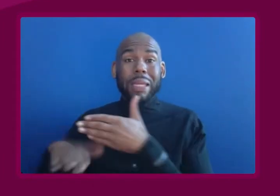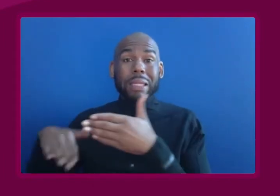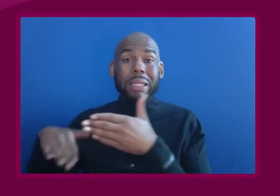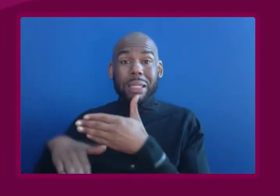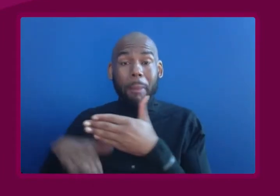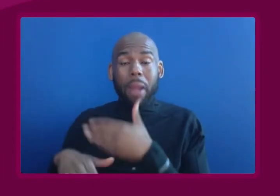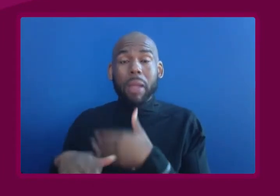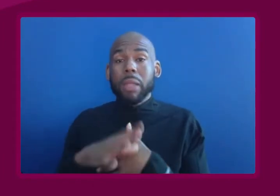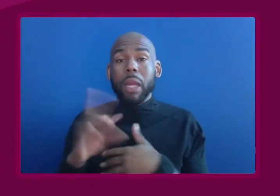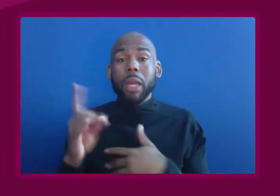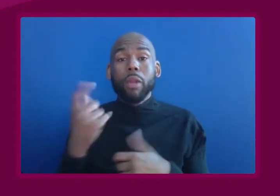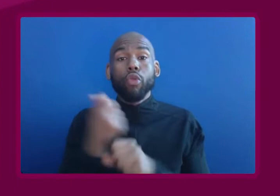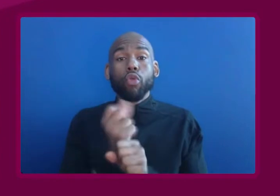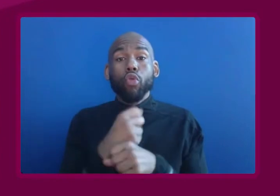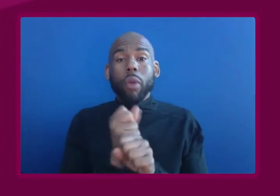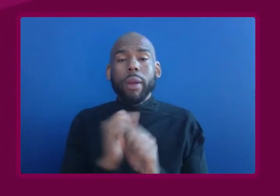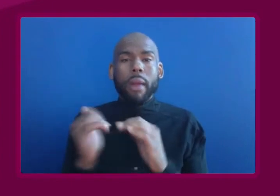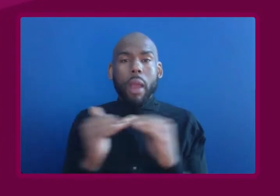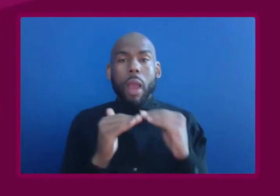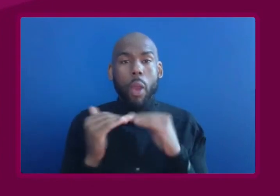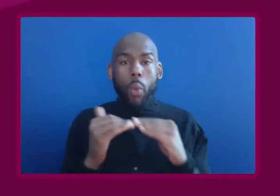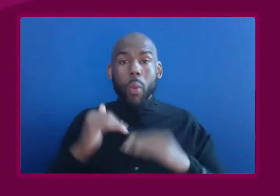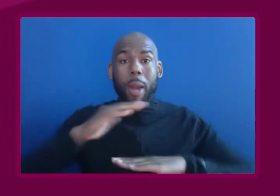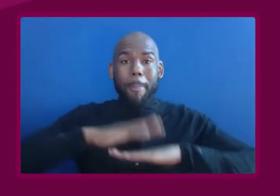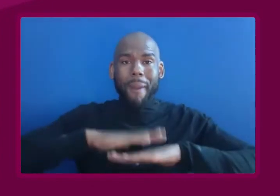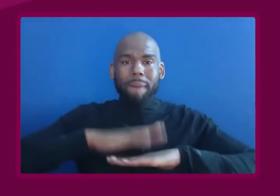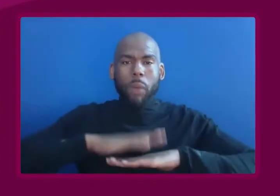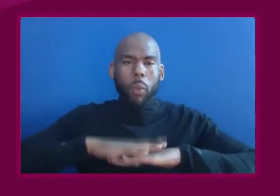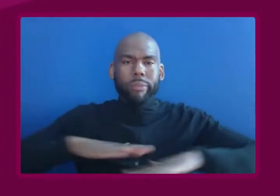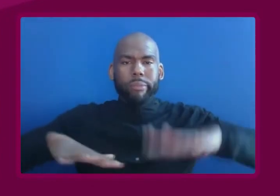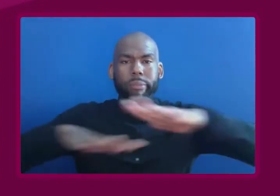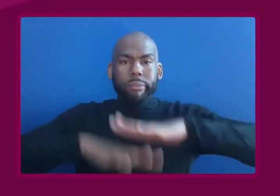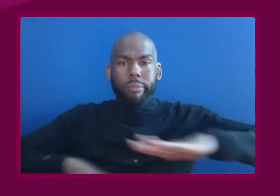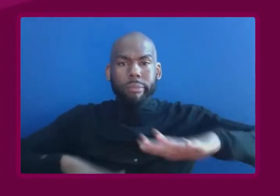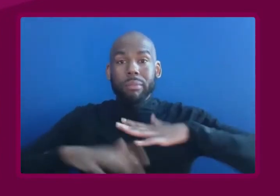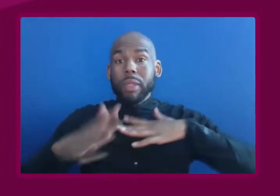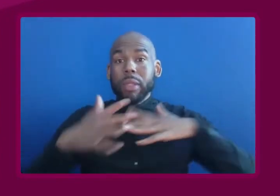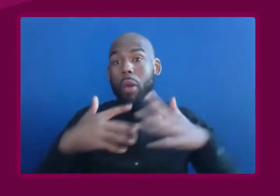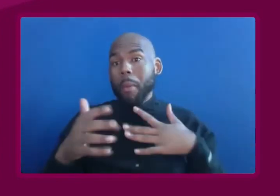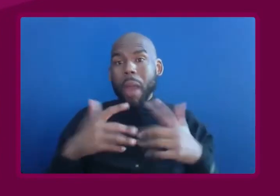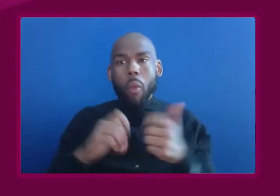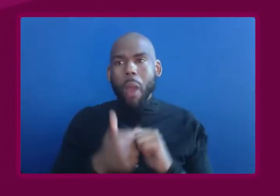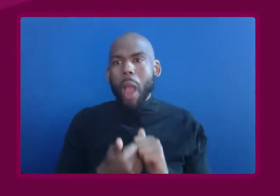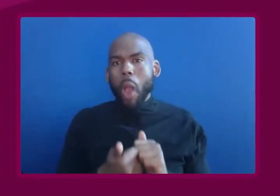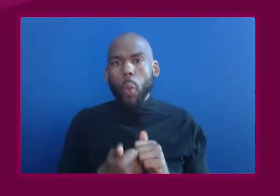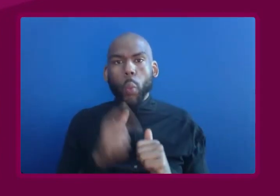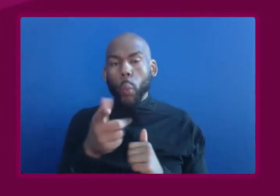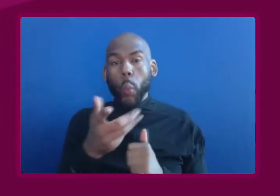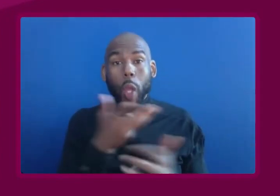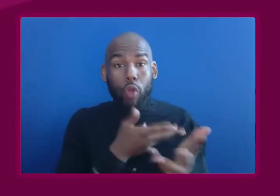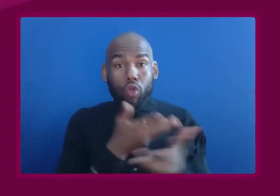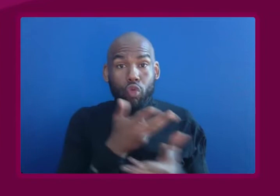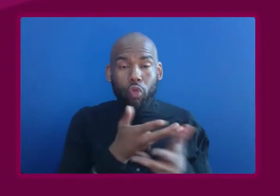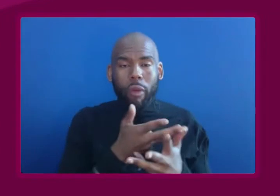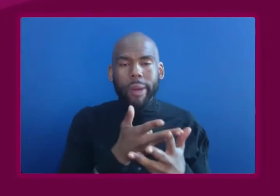and creating an equitable platform. So that way, independent of how you interacted with our services, we are doing everything